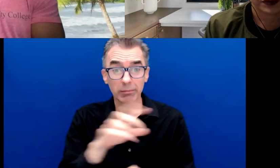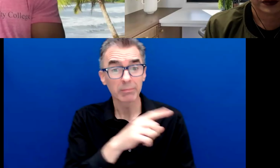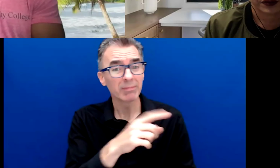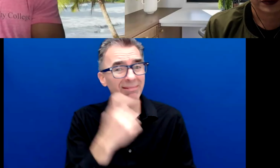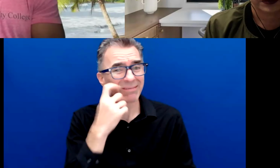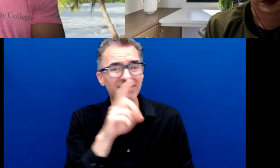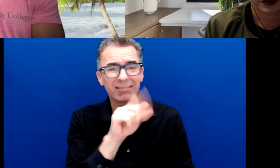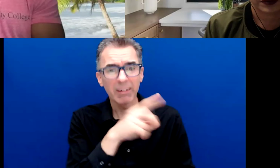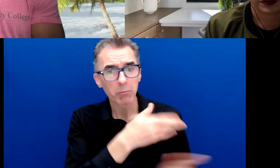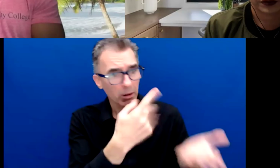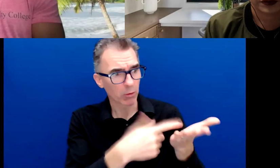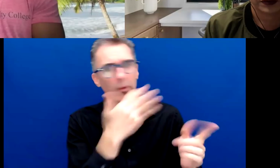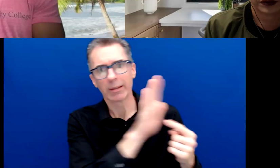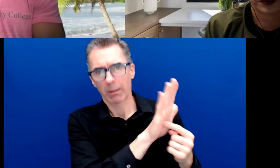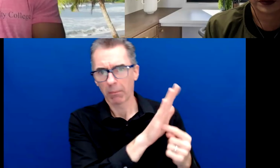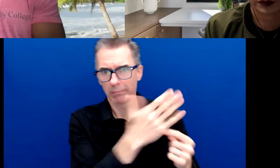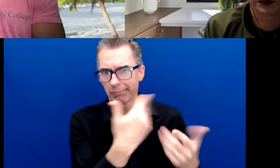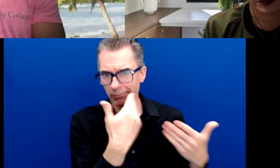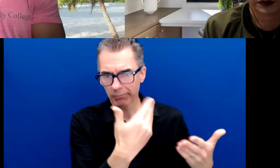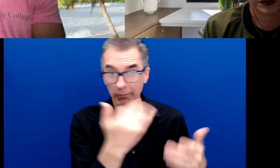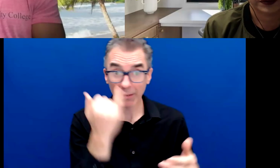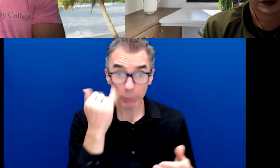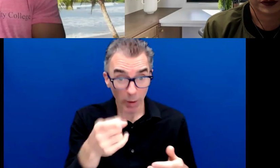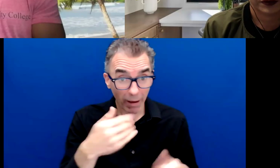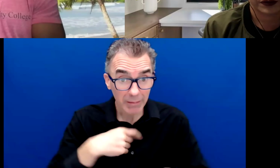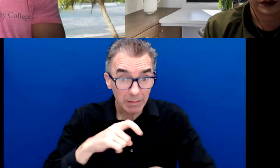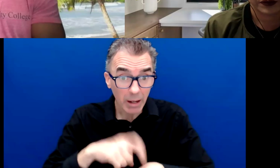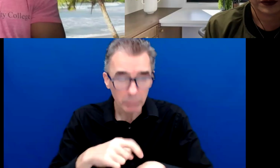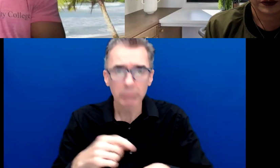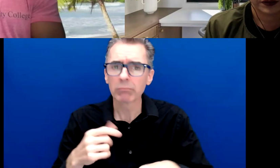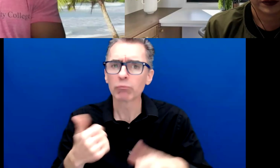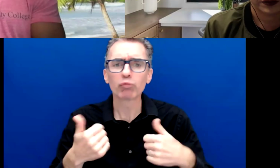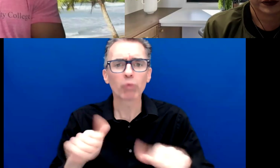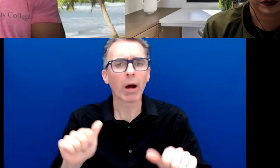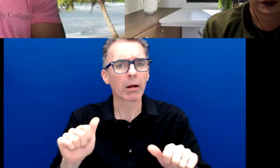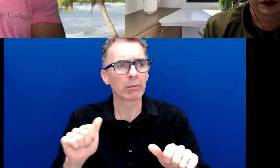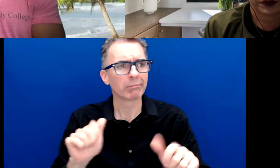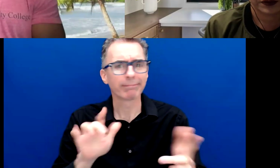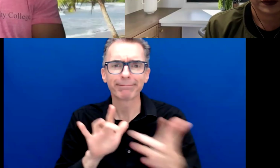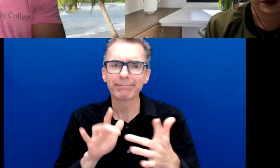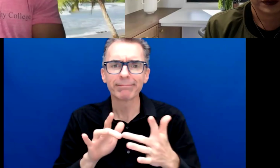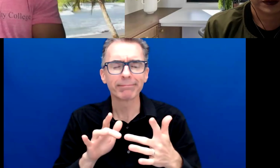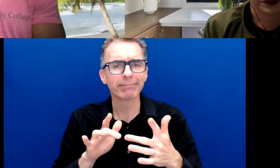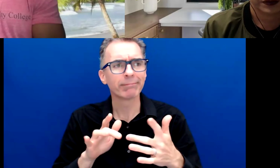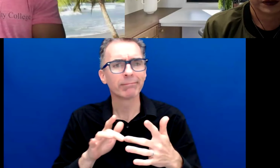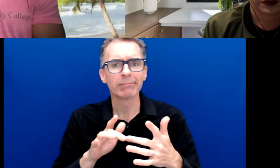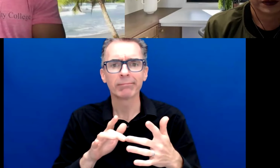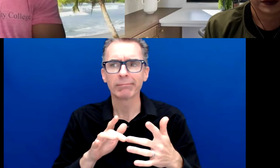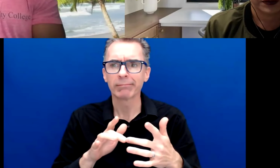If you have those moments, please try to communicate with this real time. It may be something that we can be doing better,